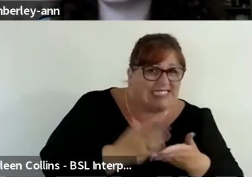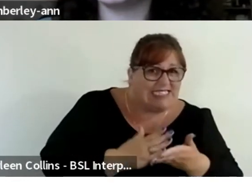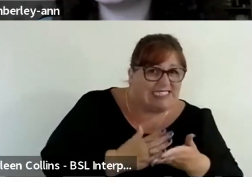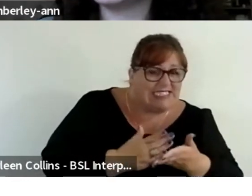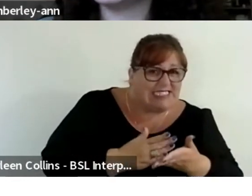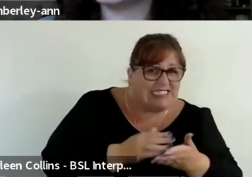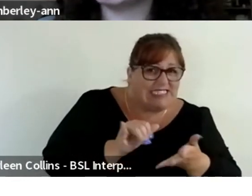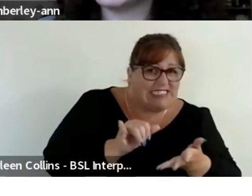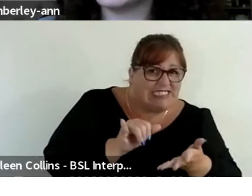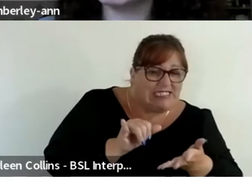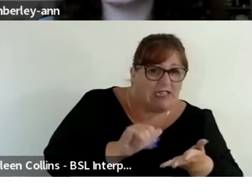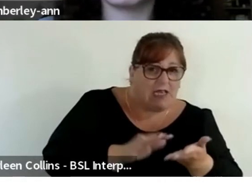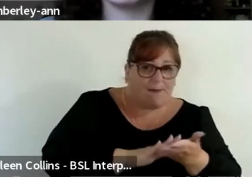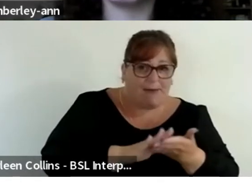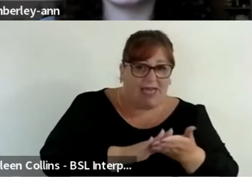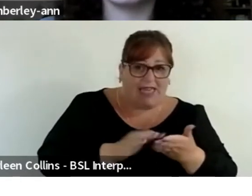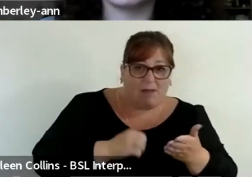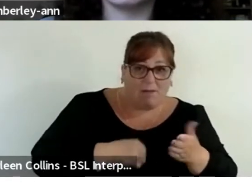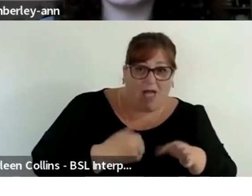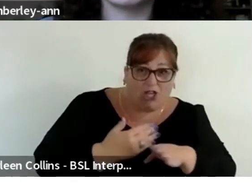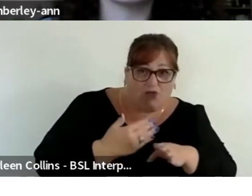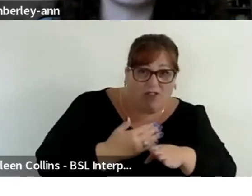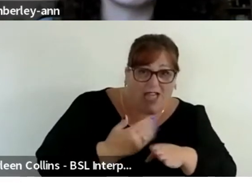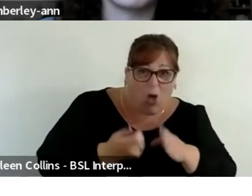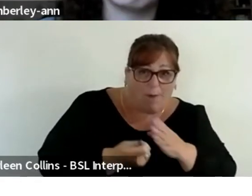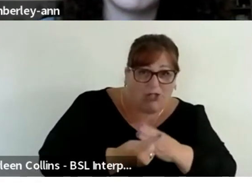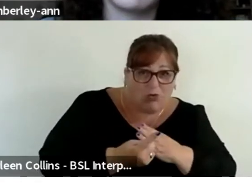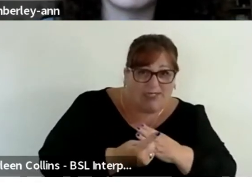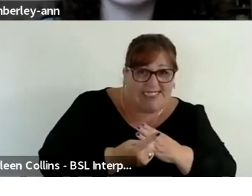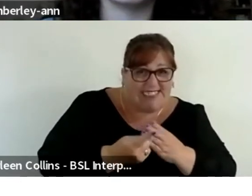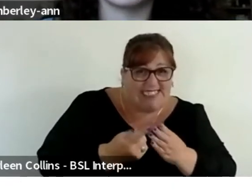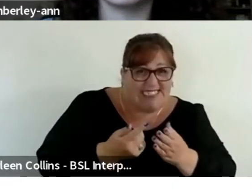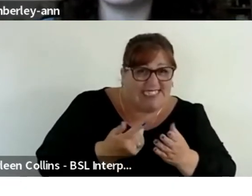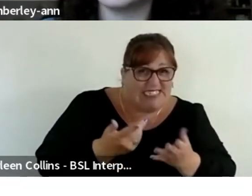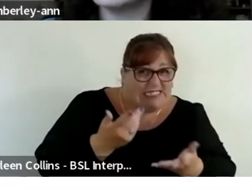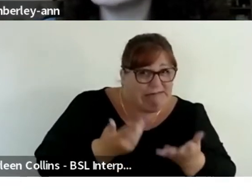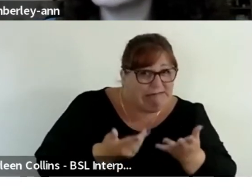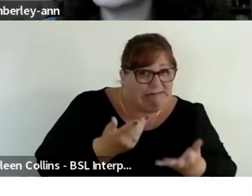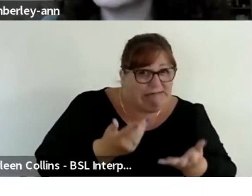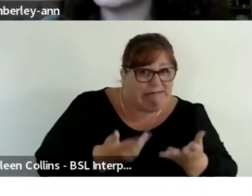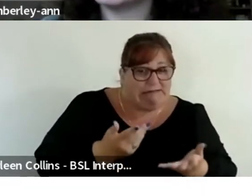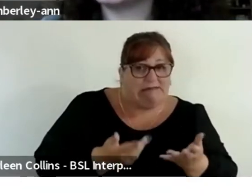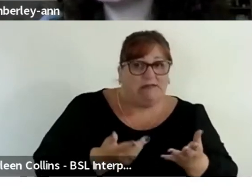opportunities they may have or how others might see them. We are working to address that.